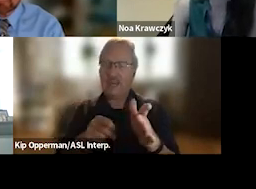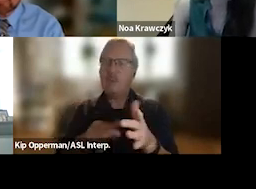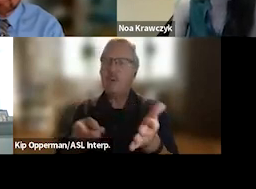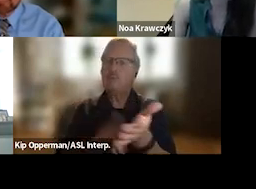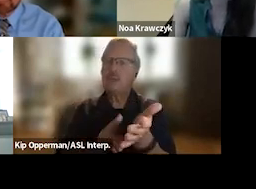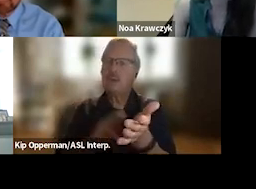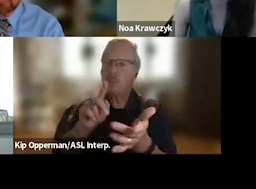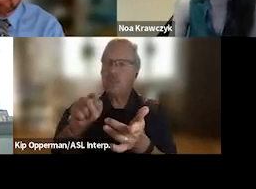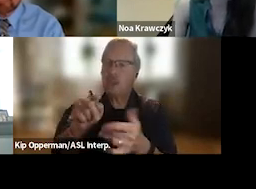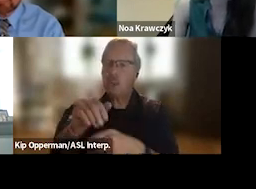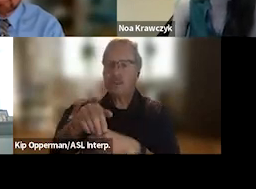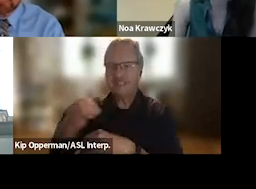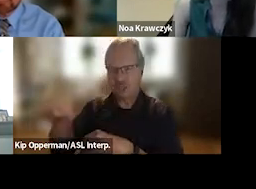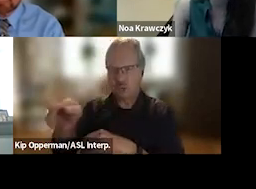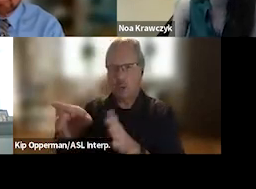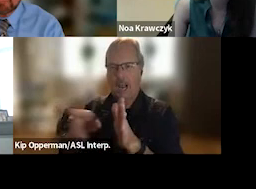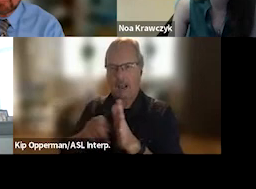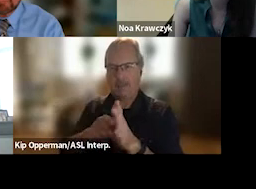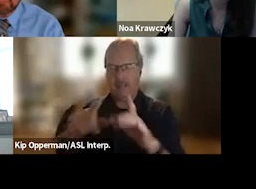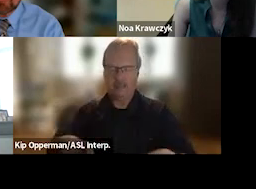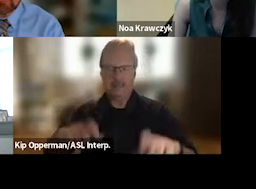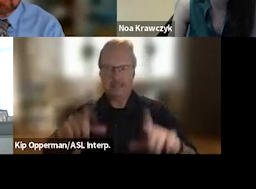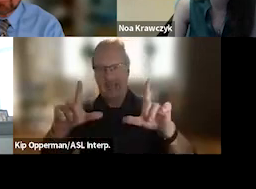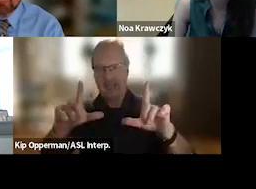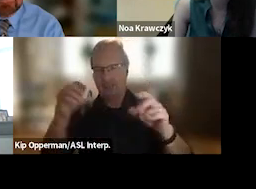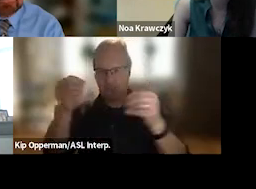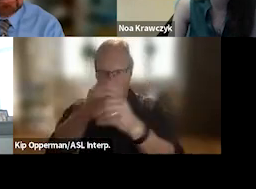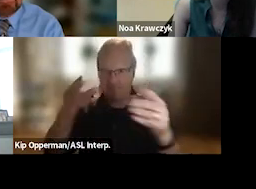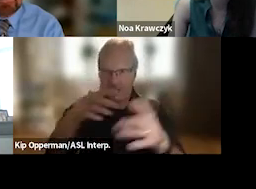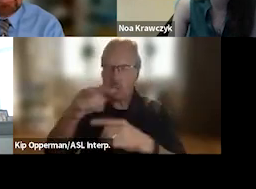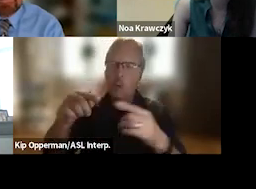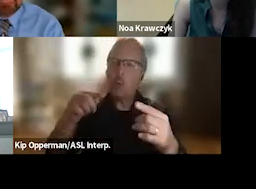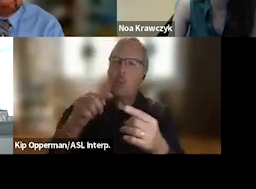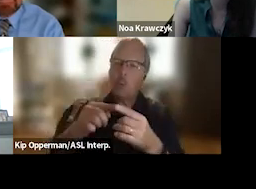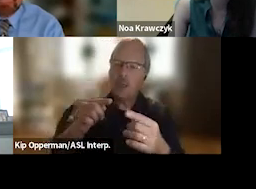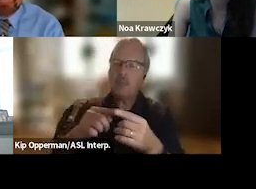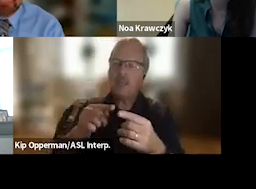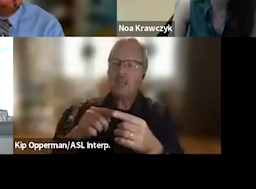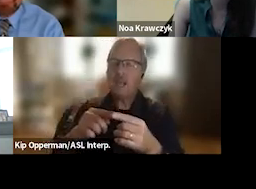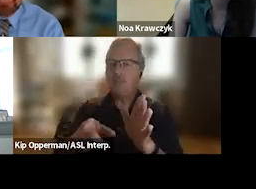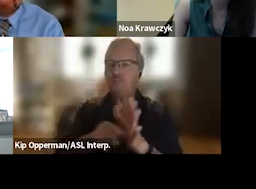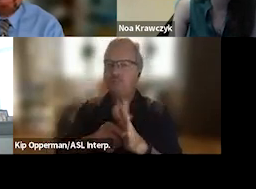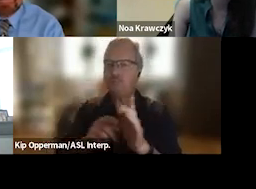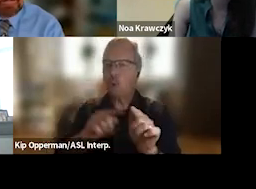will receive a copy of the slides and a notification when the recording goes to the YouTube channel. You'll see in the chat